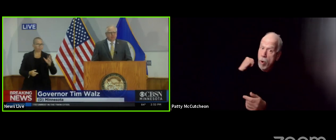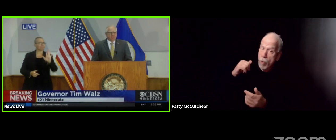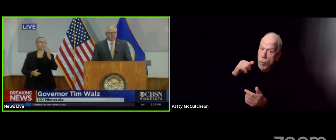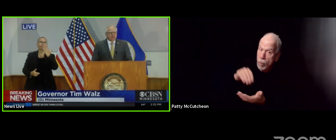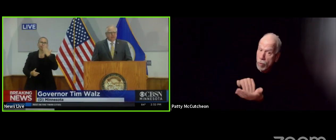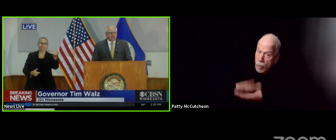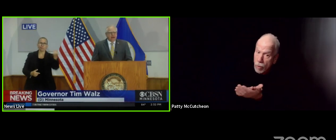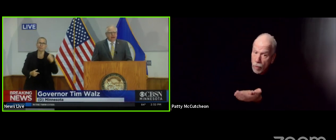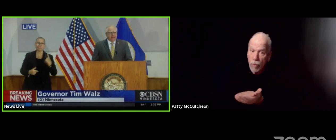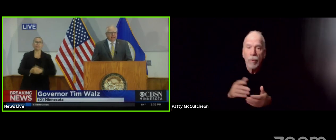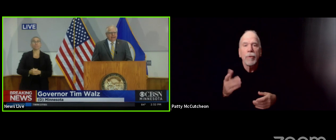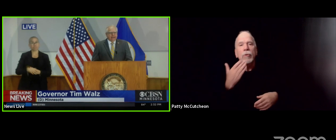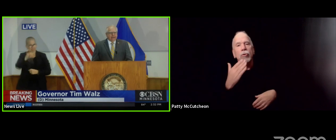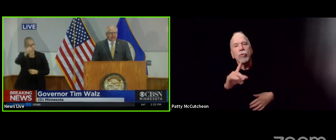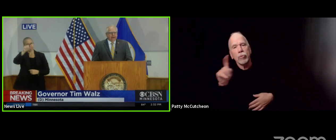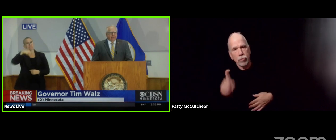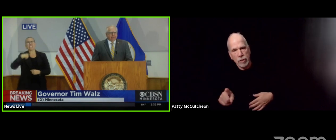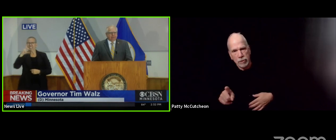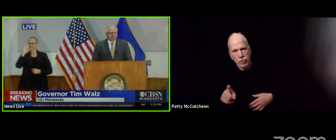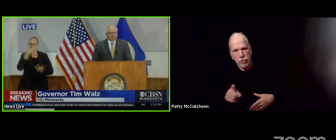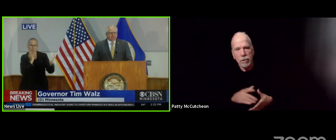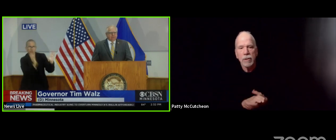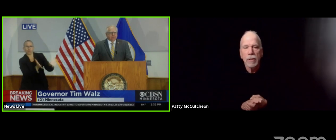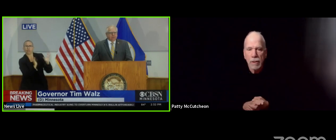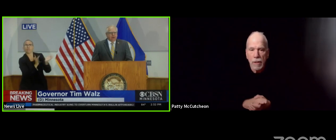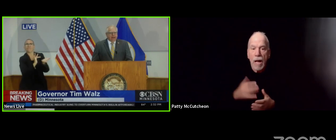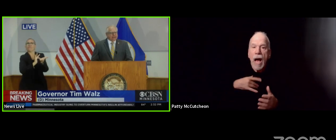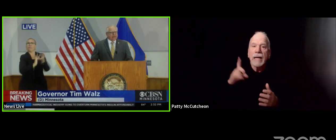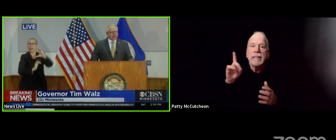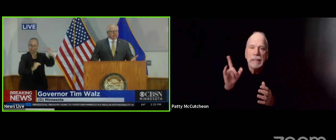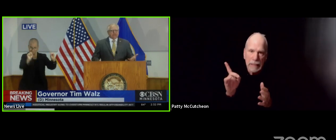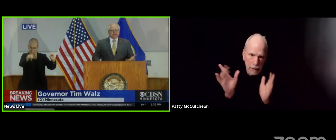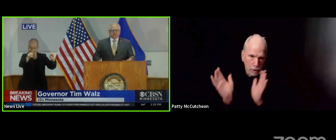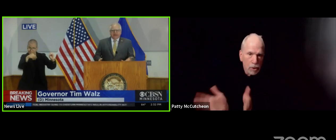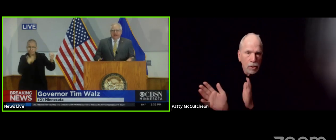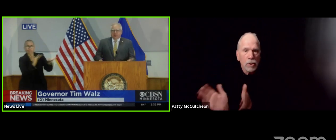THE THINGS THAT I DID, AND IT'S THE STYLE WHERE